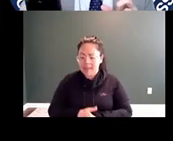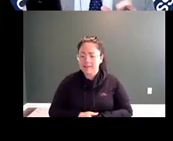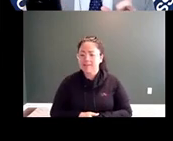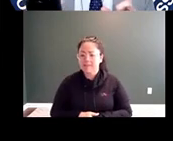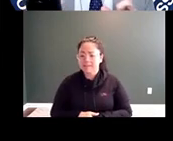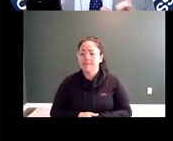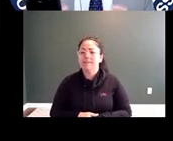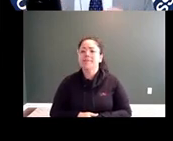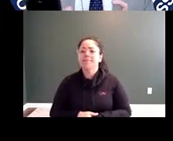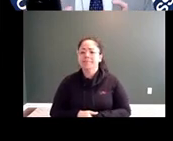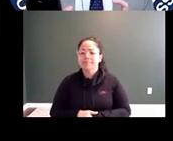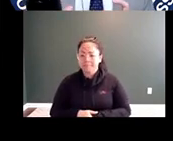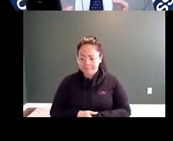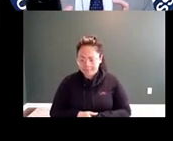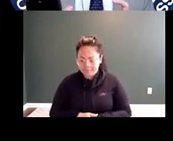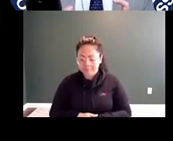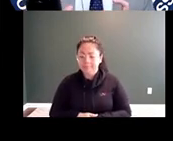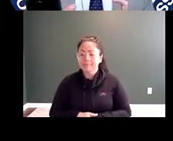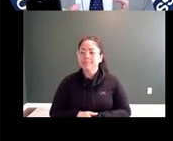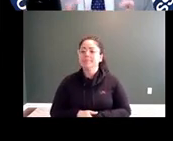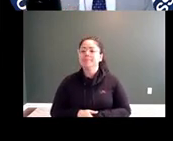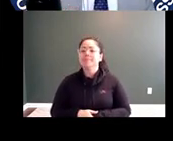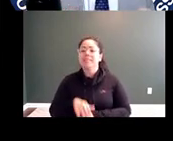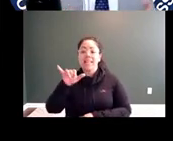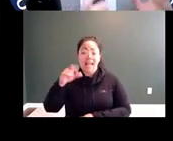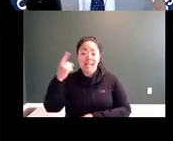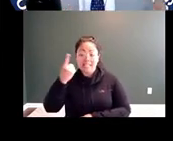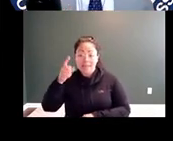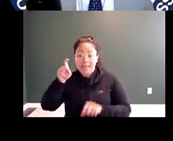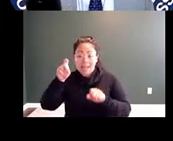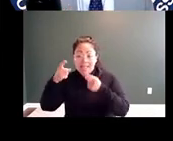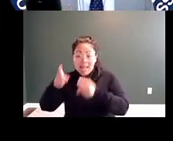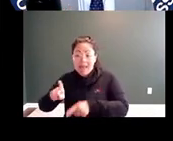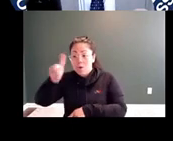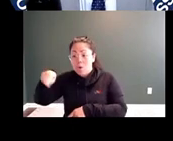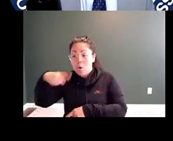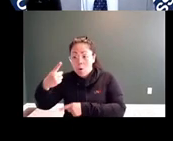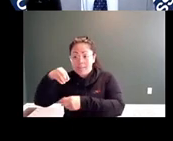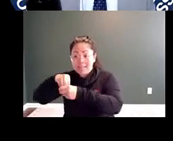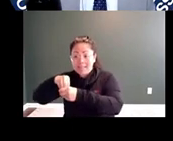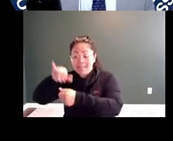Is it something that needs to happen only in this one particular area,